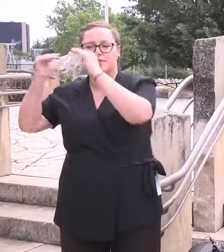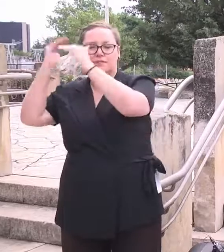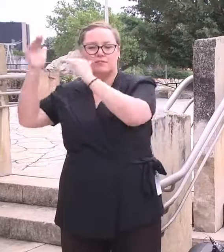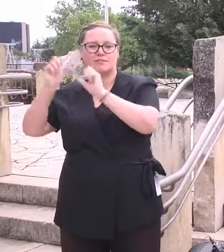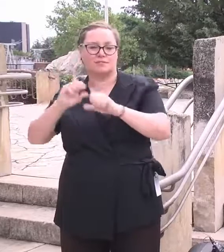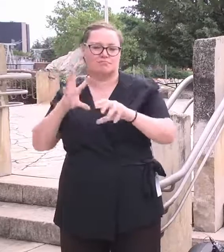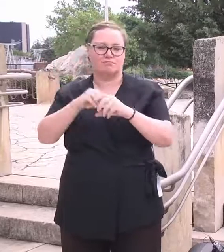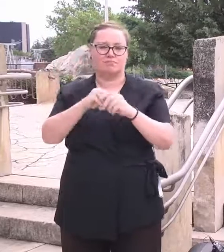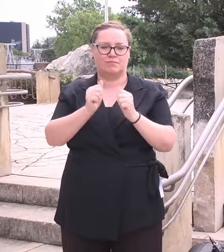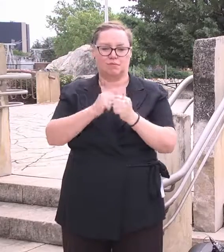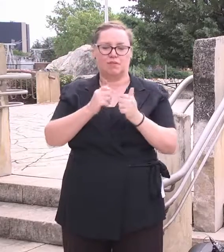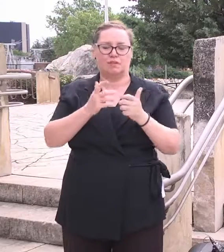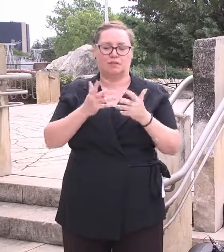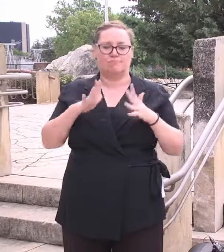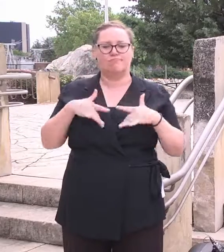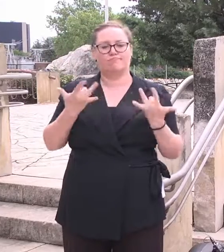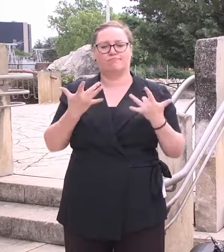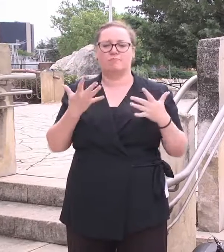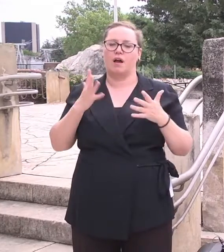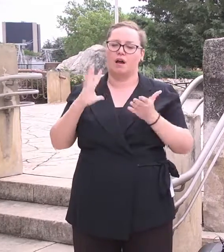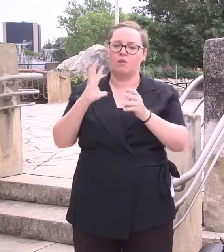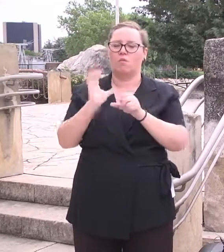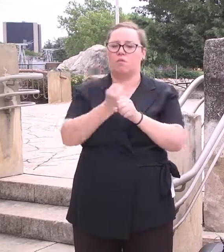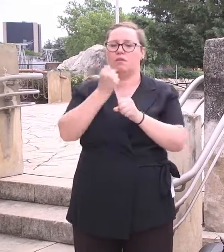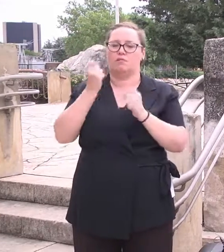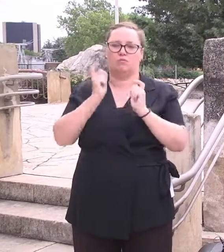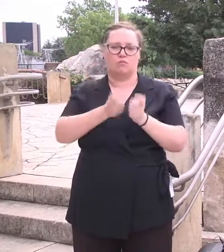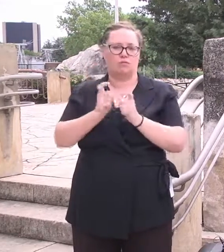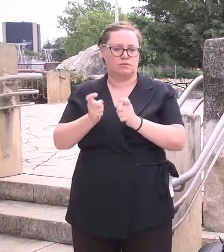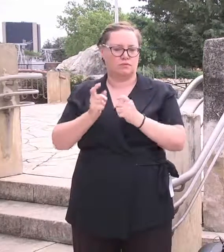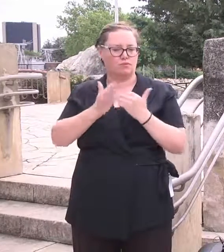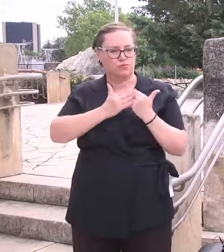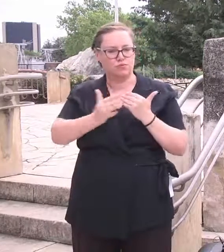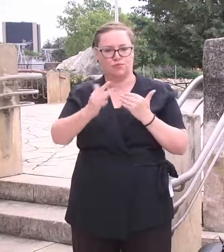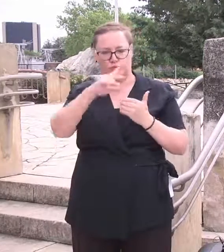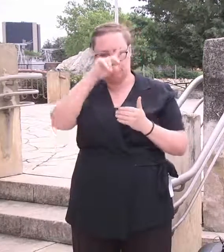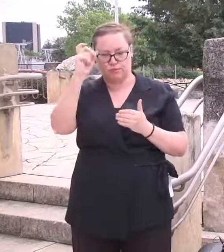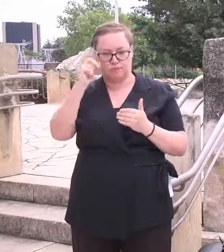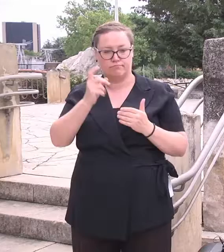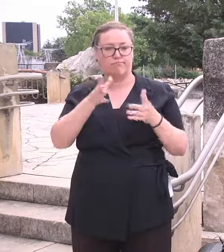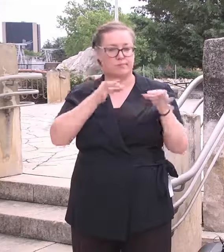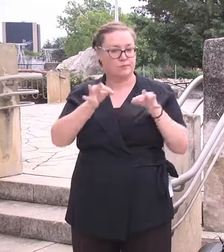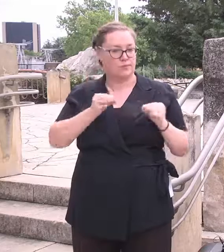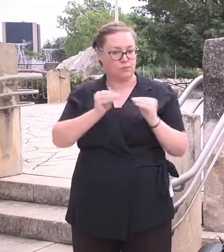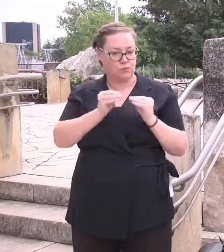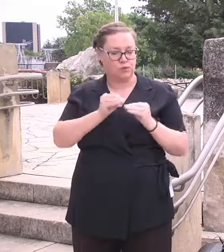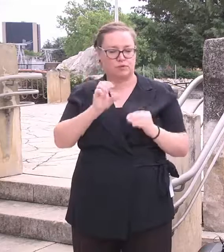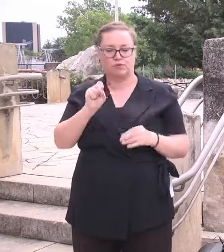Win Win cool prizes All Summer Long here to tell us more is sha Jones from witto public